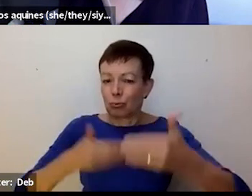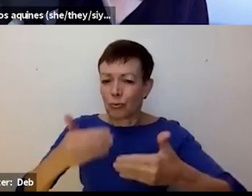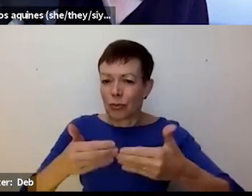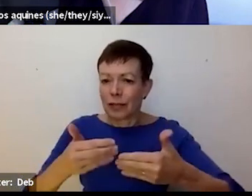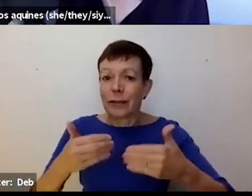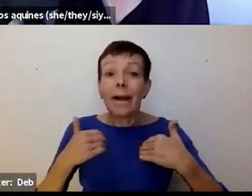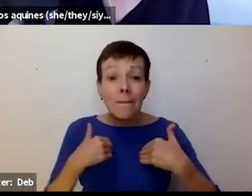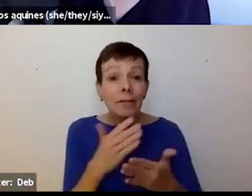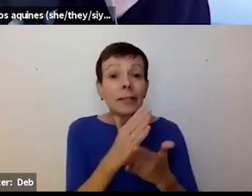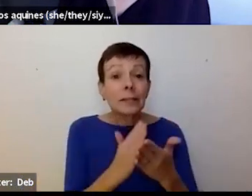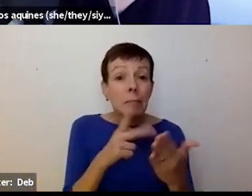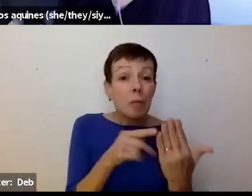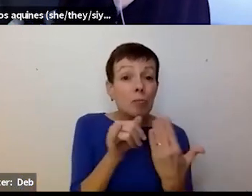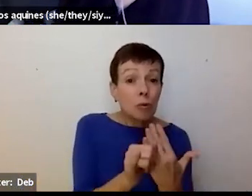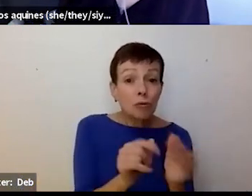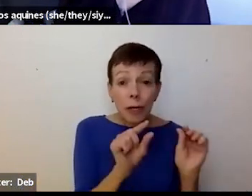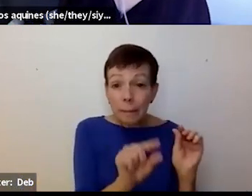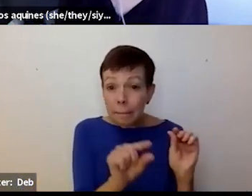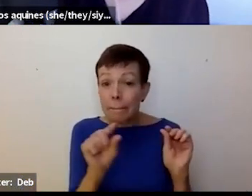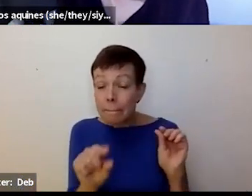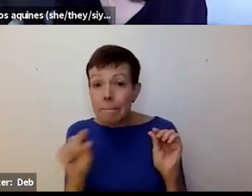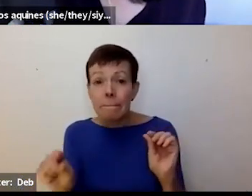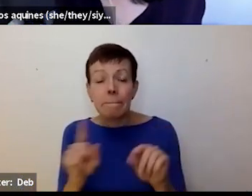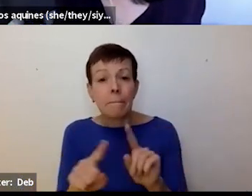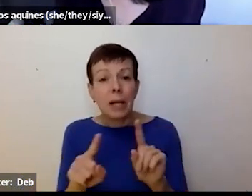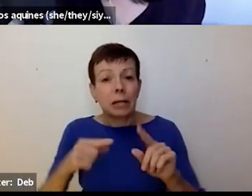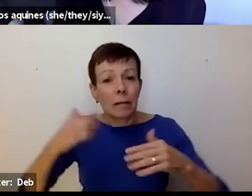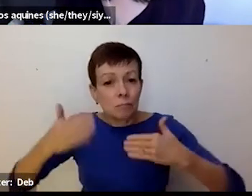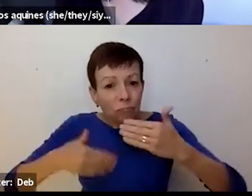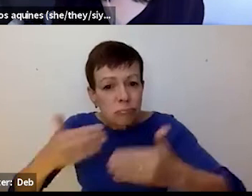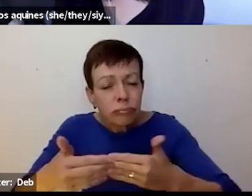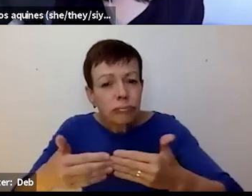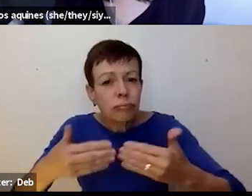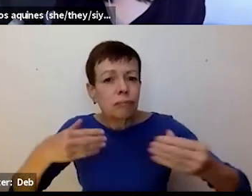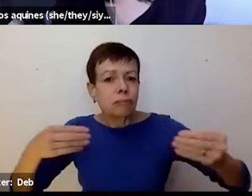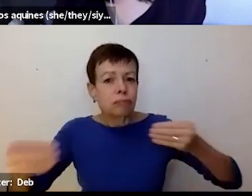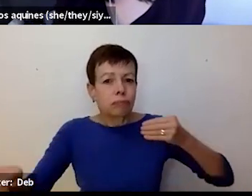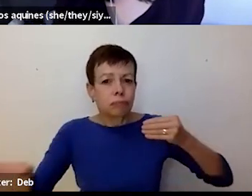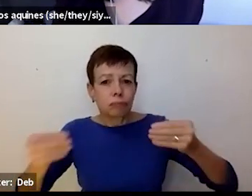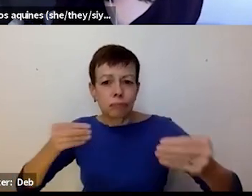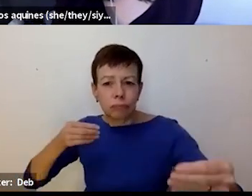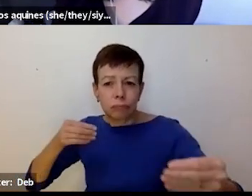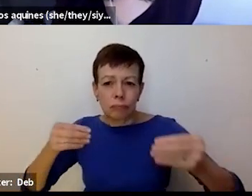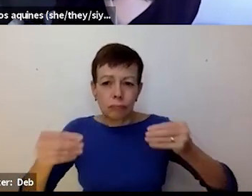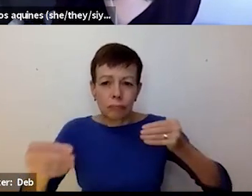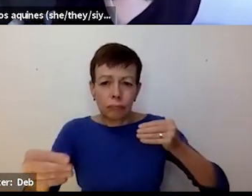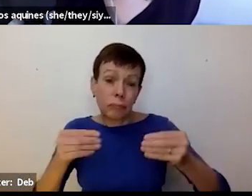But as an initiative, it is quite open ended. So there's the challenge between